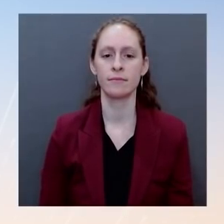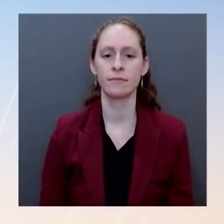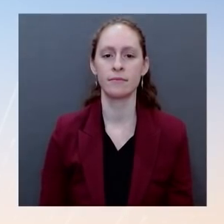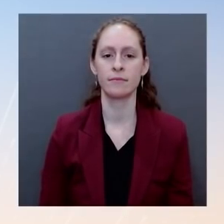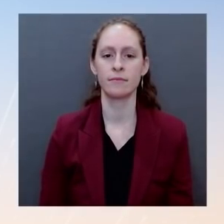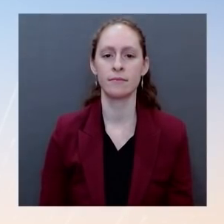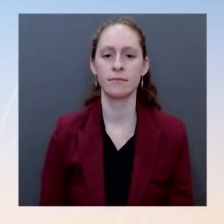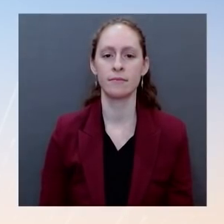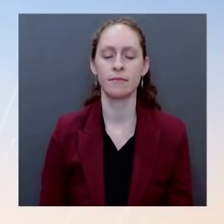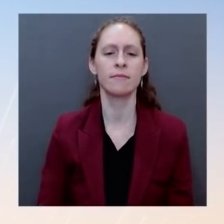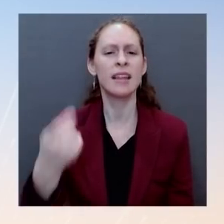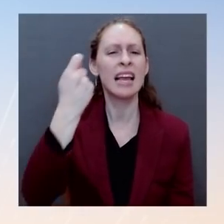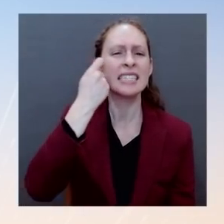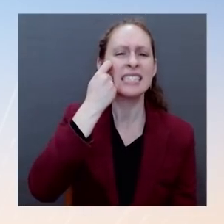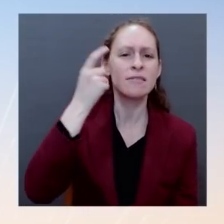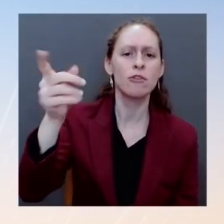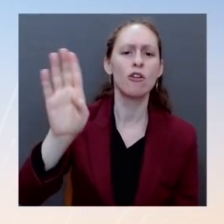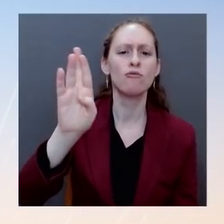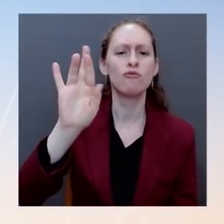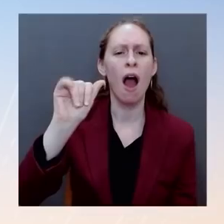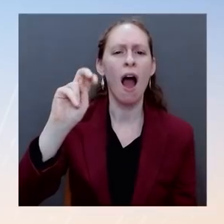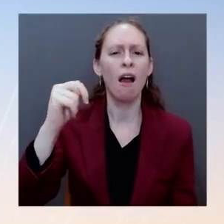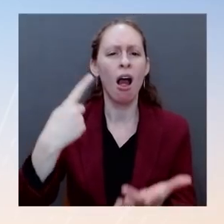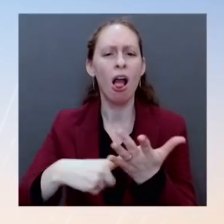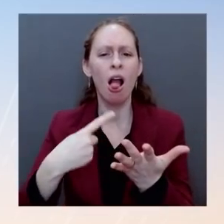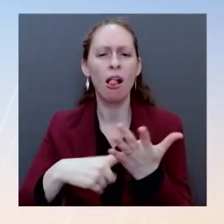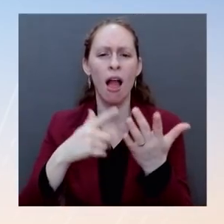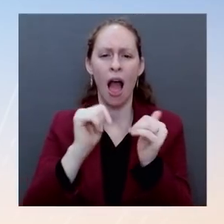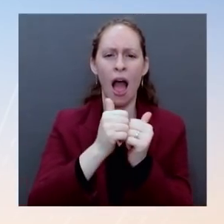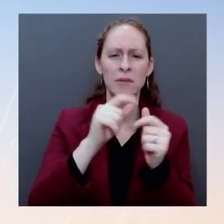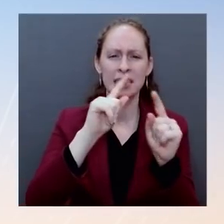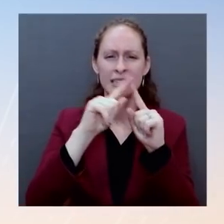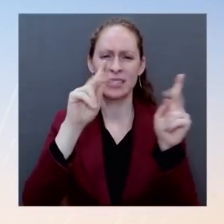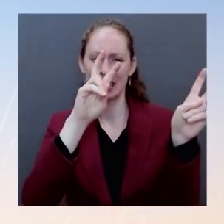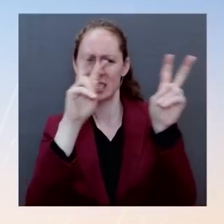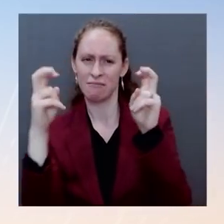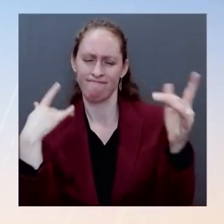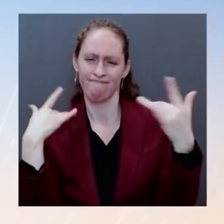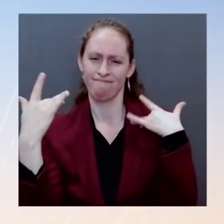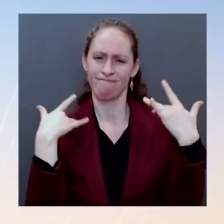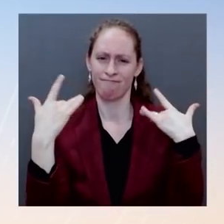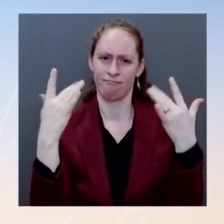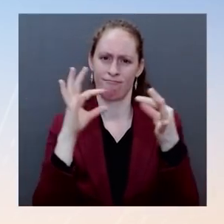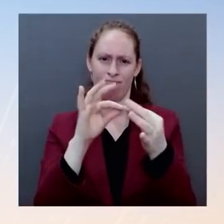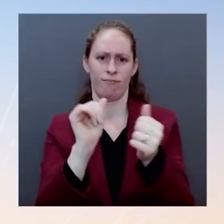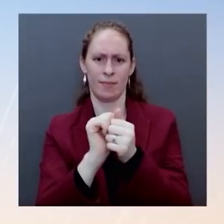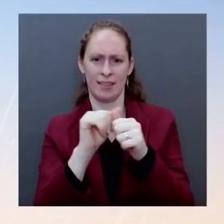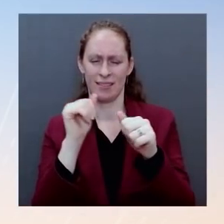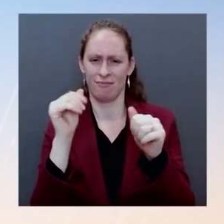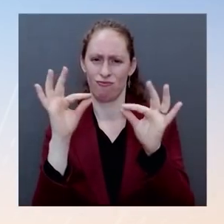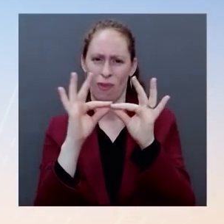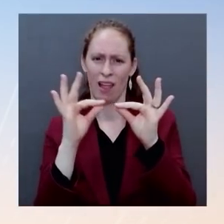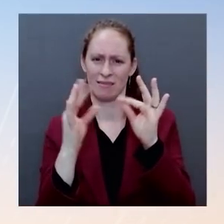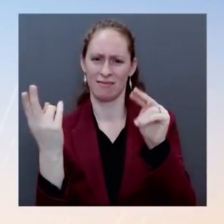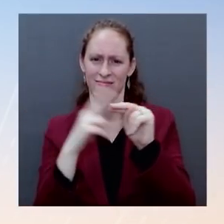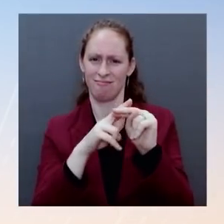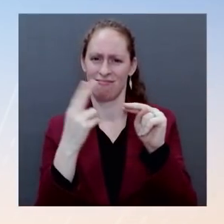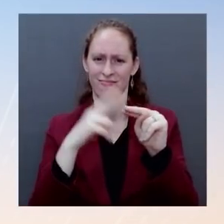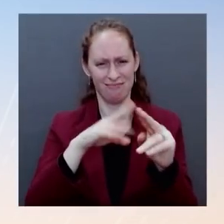but you all have taken quite a few of those steps, and we're still seeing high inflation and shortages on shelves. So, is this an issue that shows